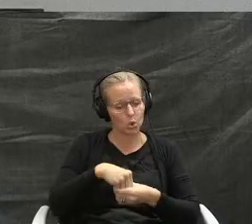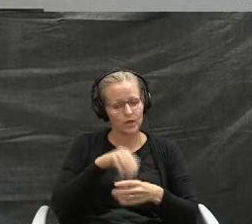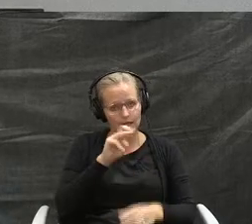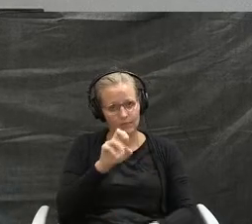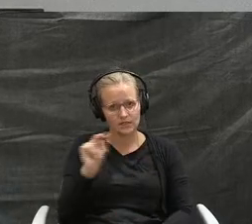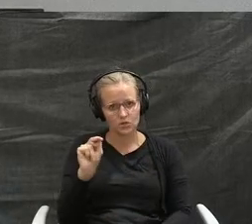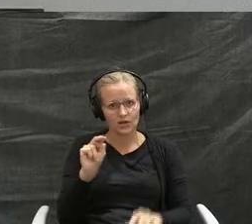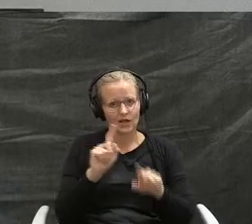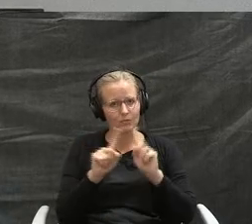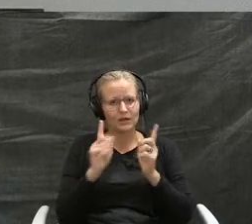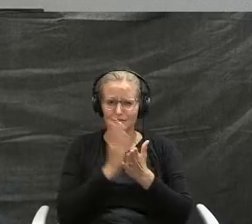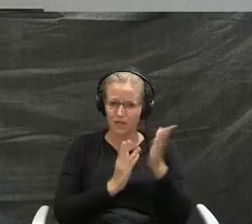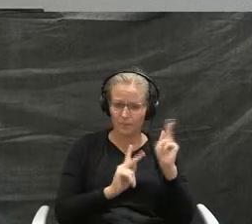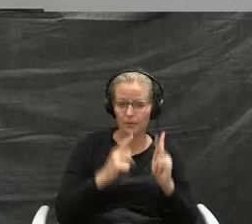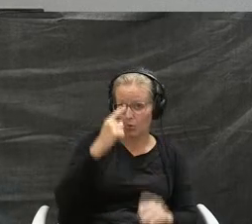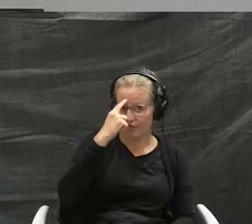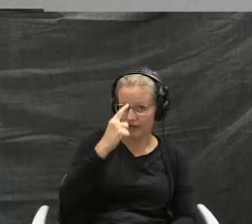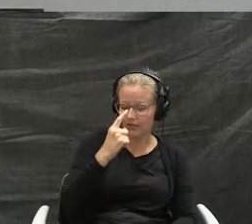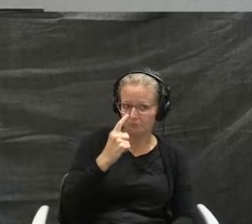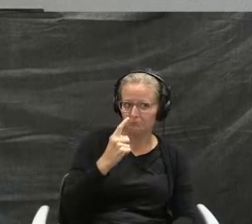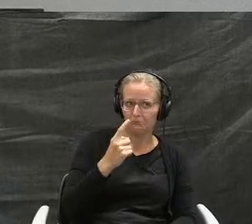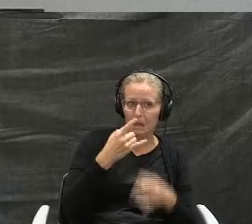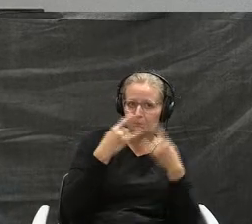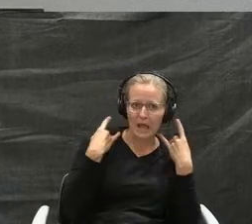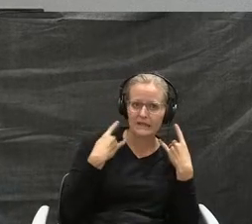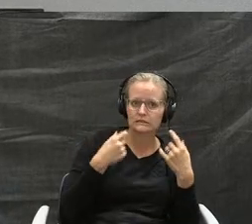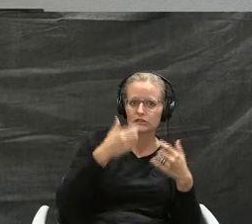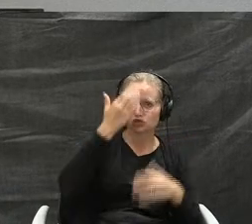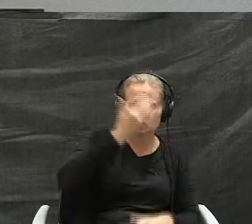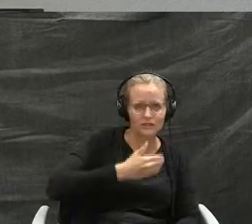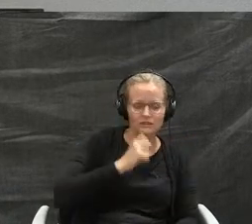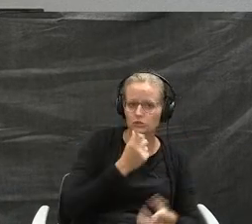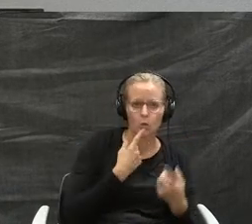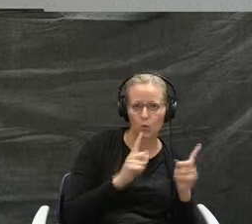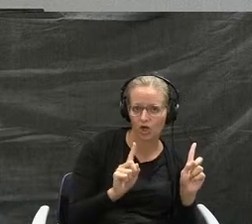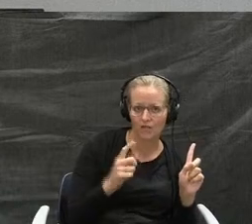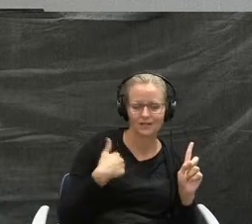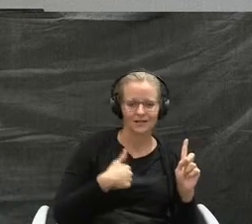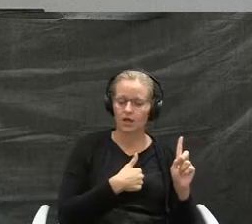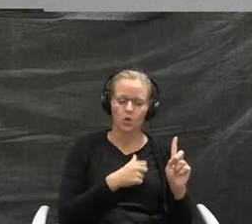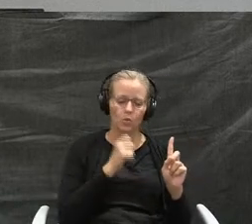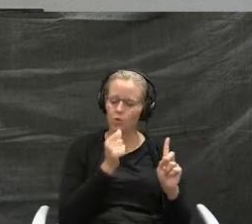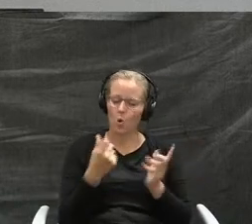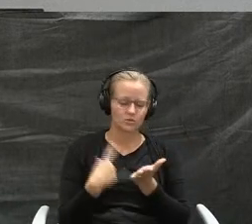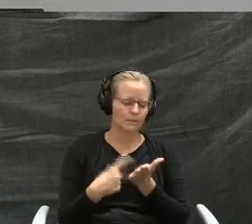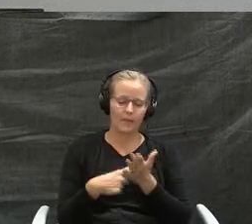hear from them. We are not going to debate that issue. We're going to have mass and force